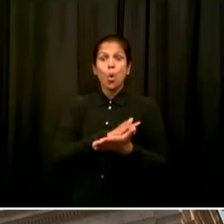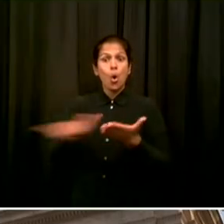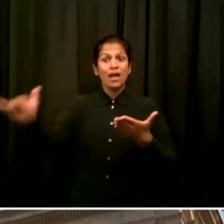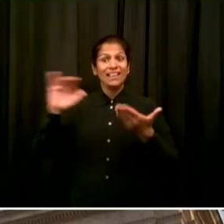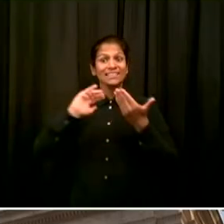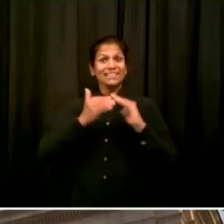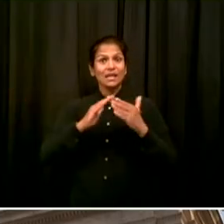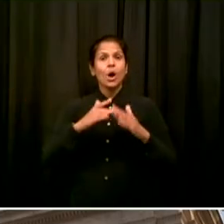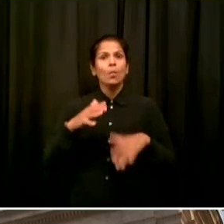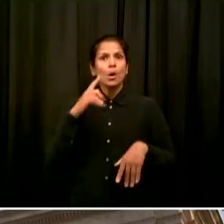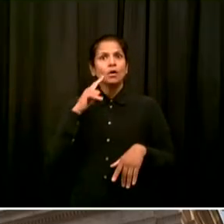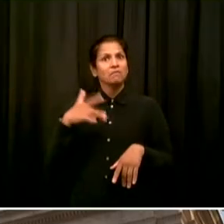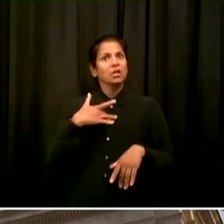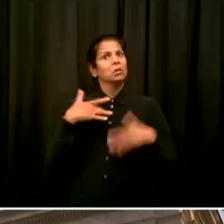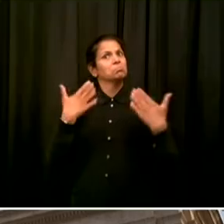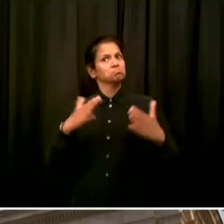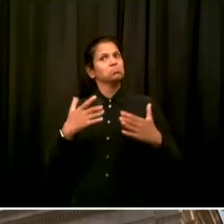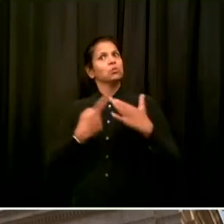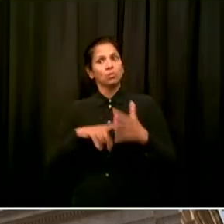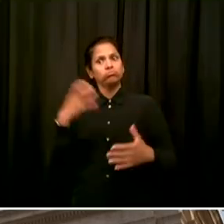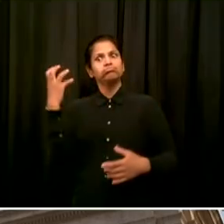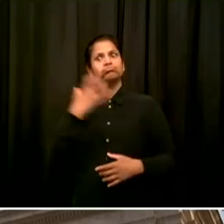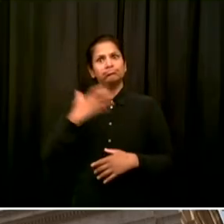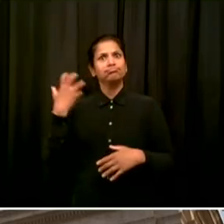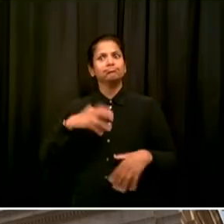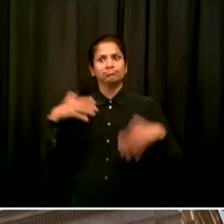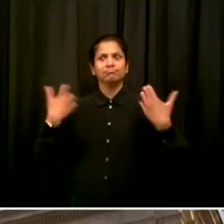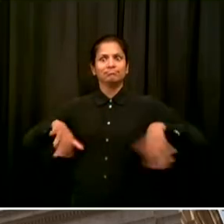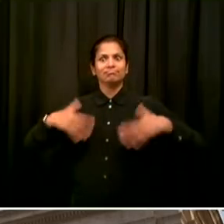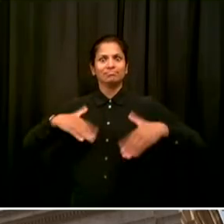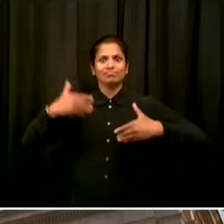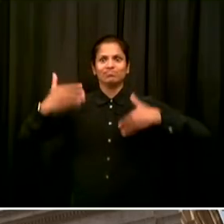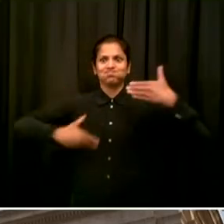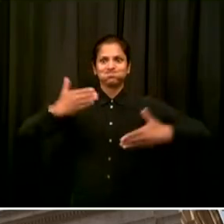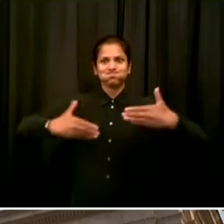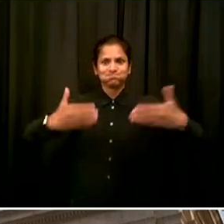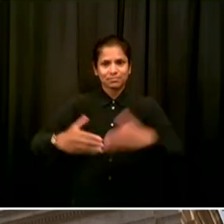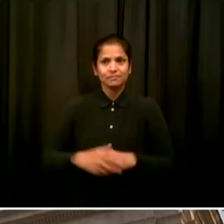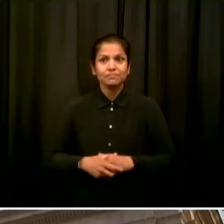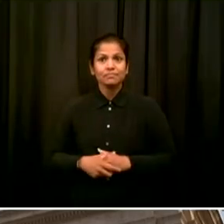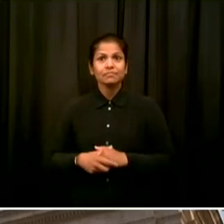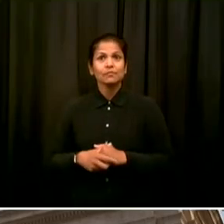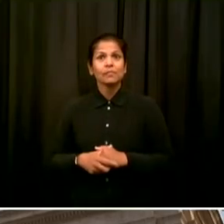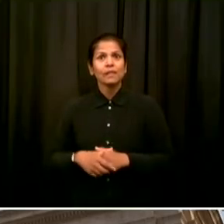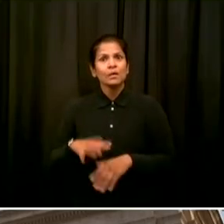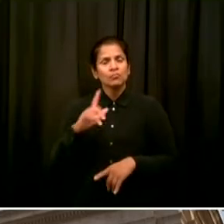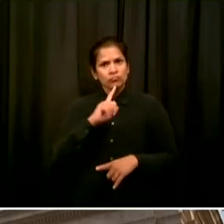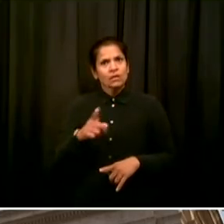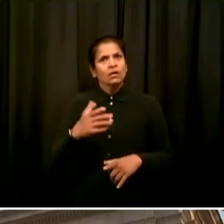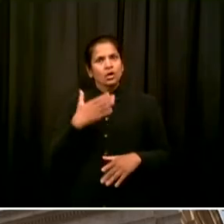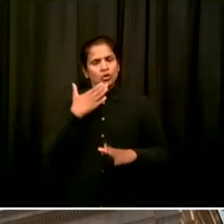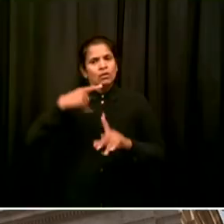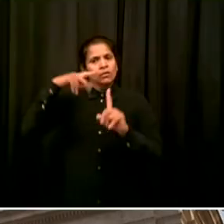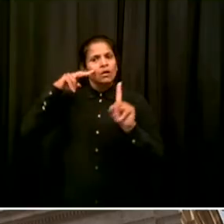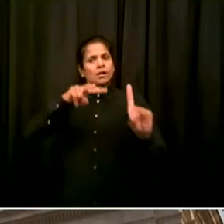YORKIT CY. A BIG PART OF OUR FUTURE AND WHAT A VOTE OF CONFIDENCE IN OUR FUTURE THAT HAS BOOK HAS